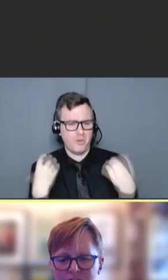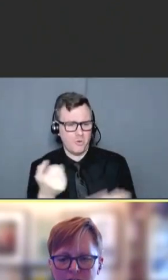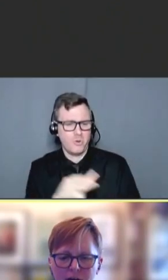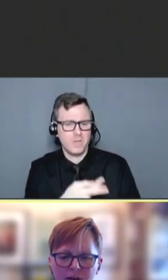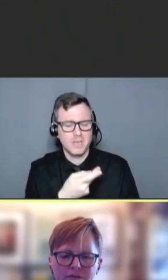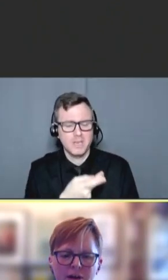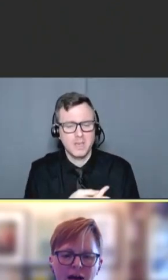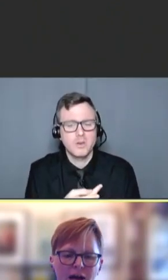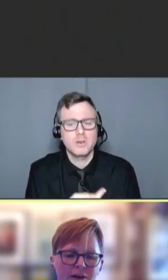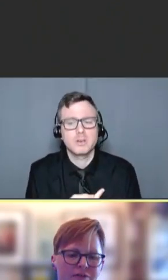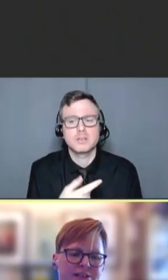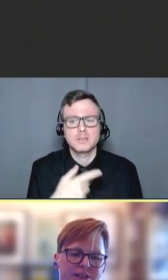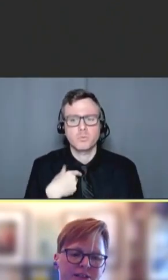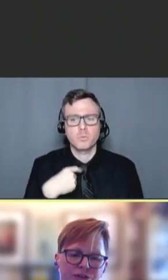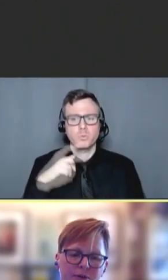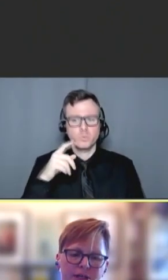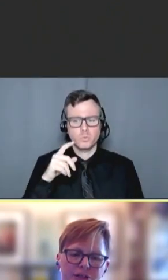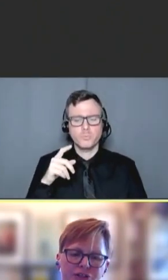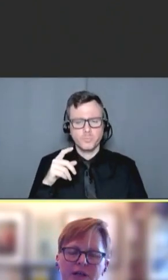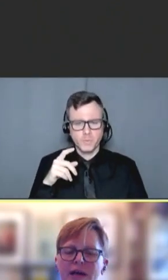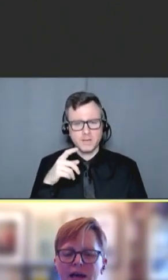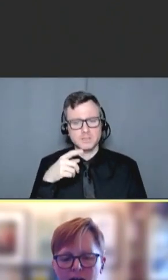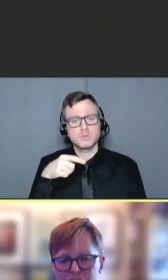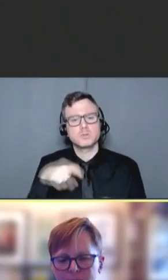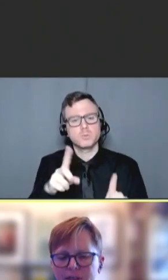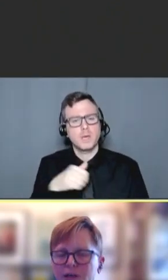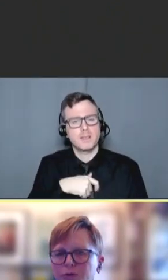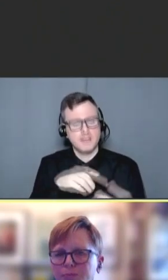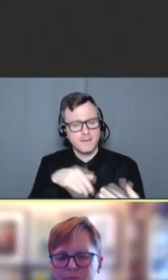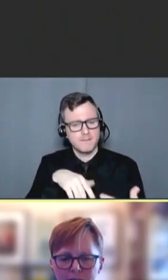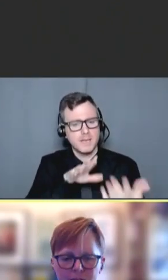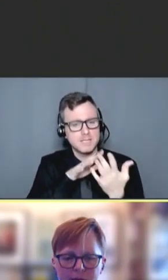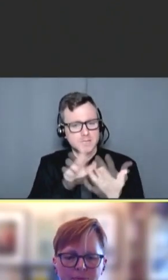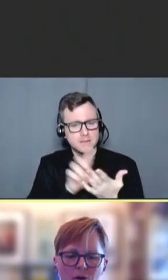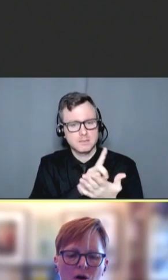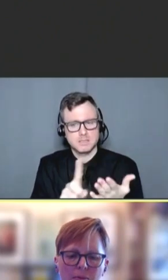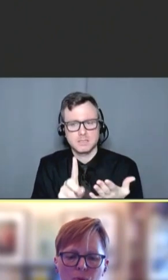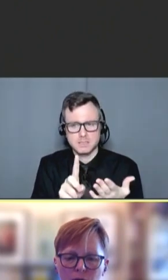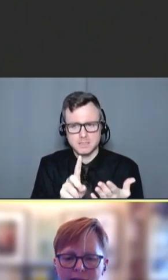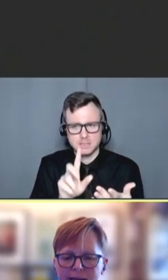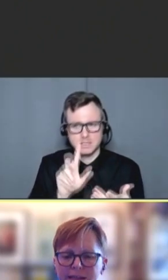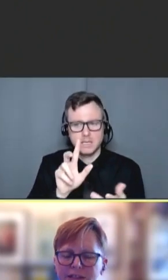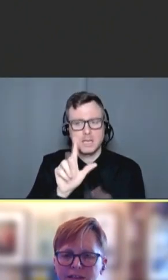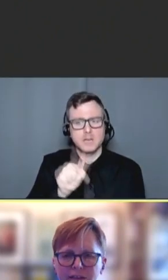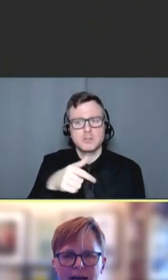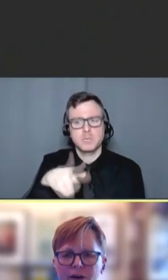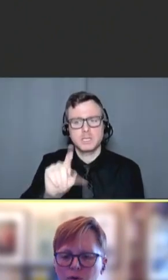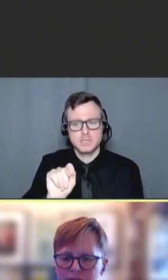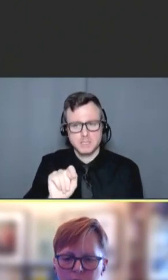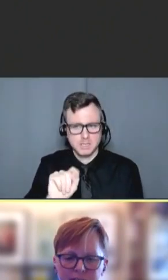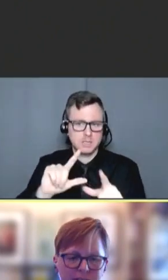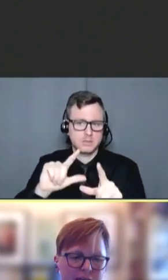or even fear of facing discrimination, LGBT+ people are more likely to delay or